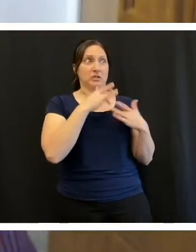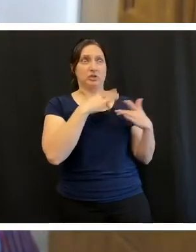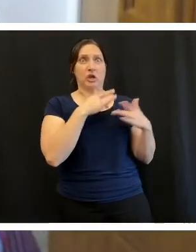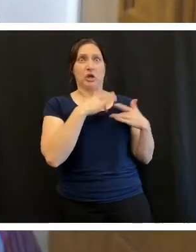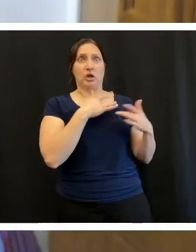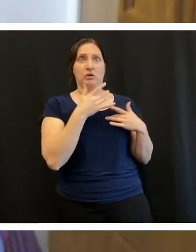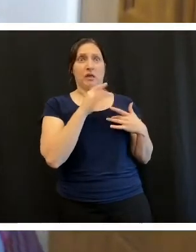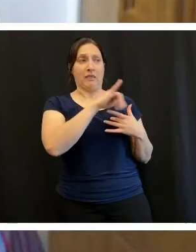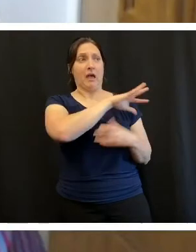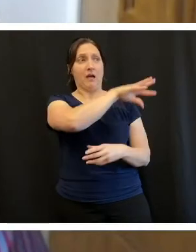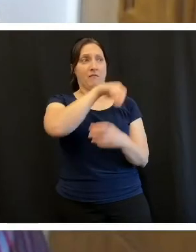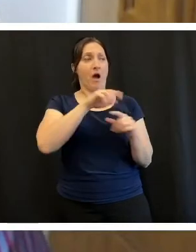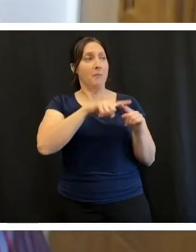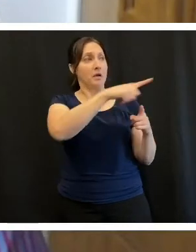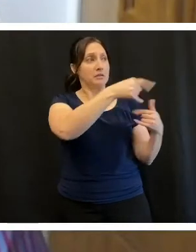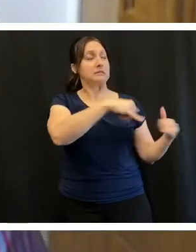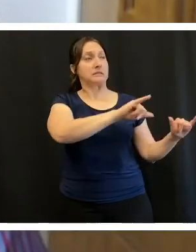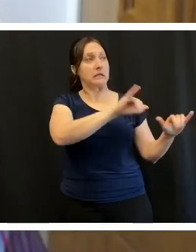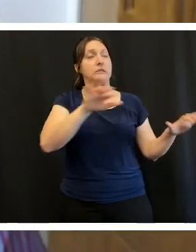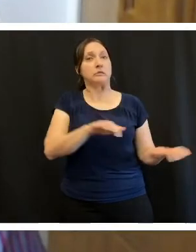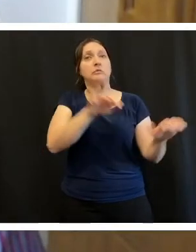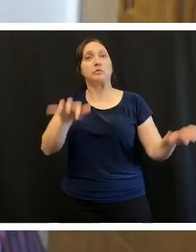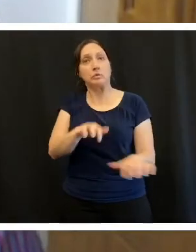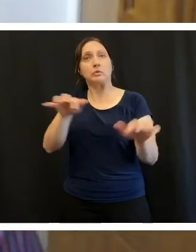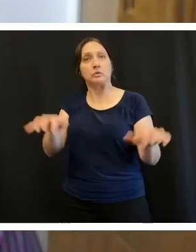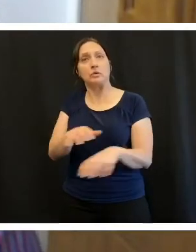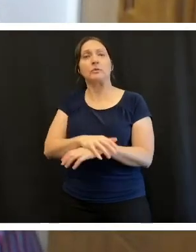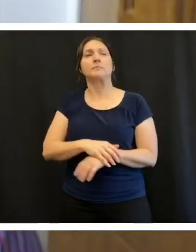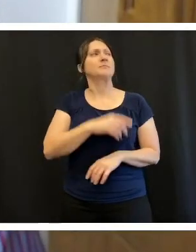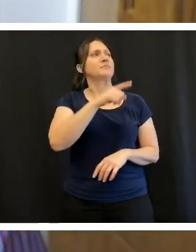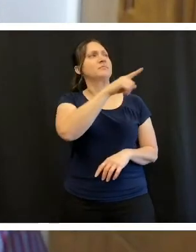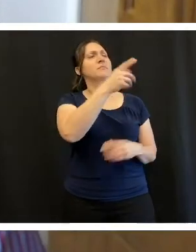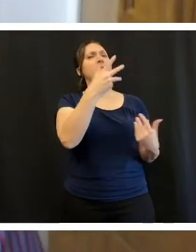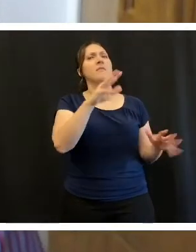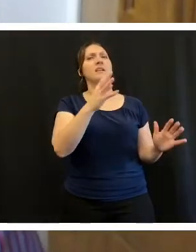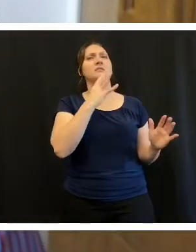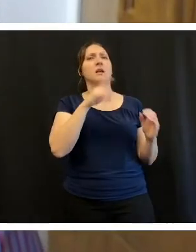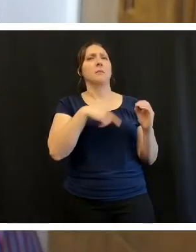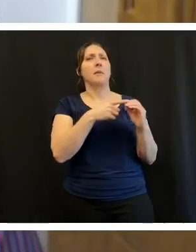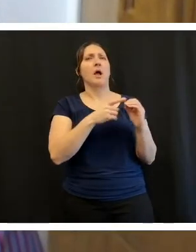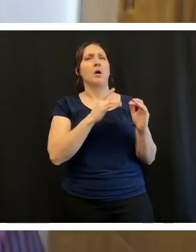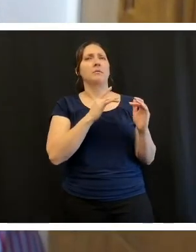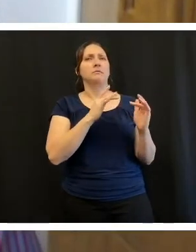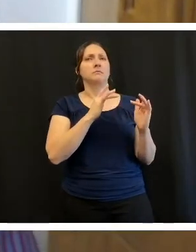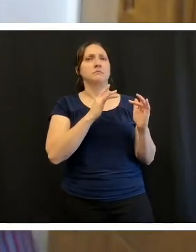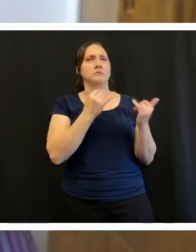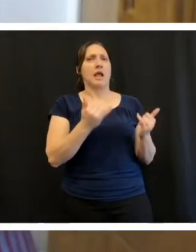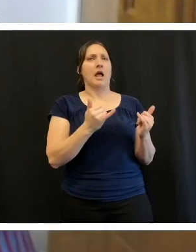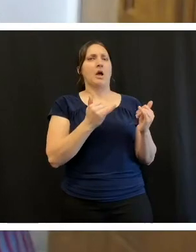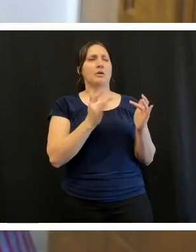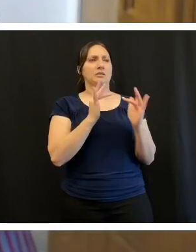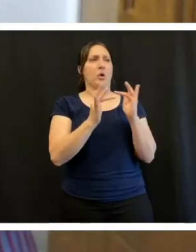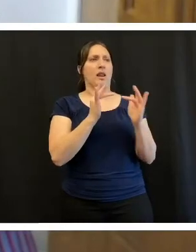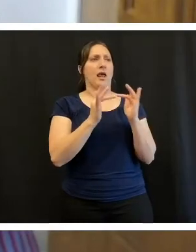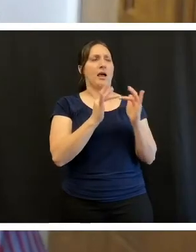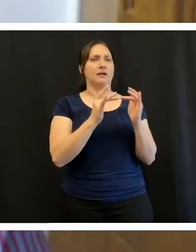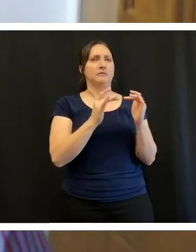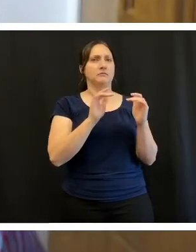You've already mentioned about the digital divide. And it's not inconsequential. There must be significant gaps in access.